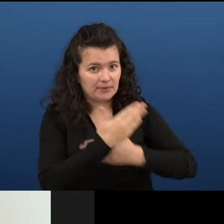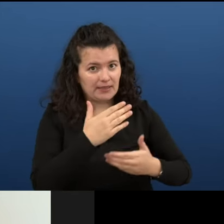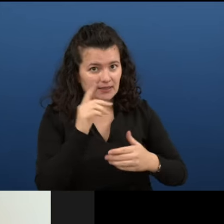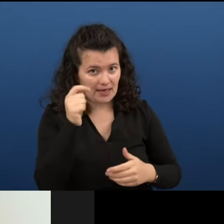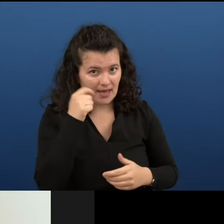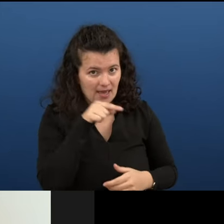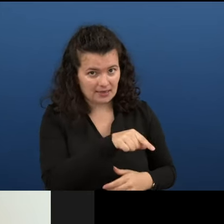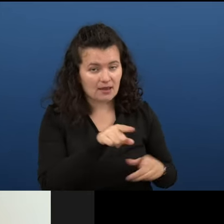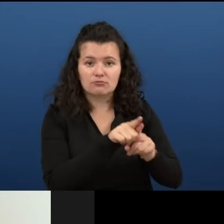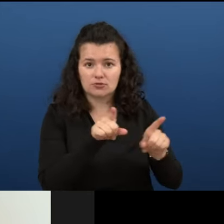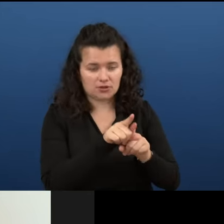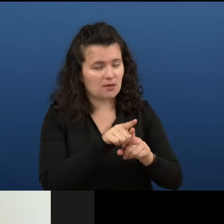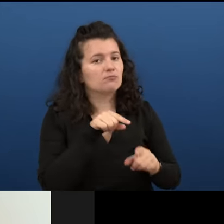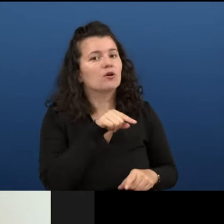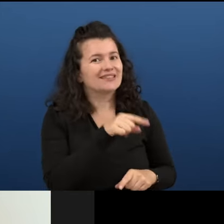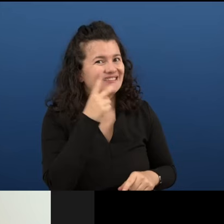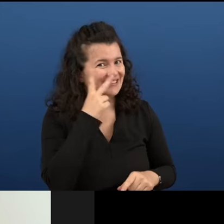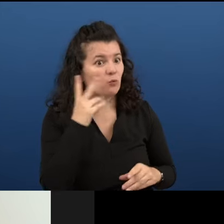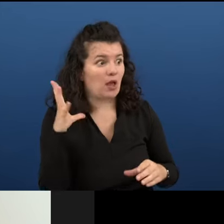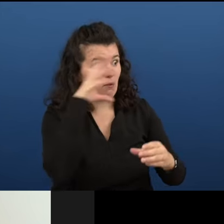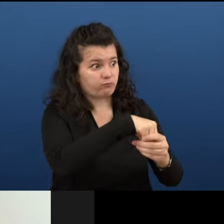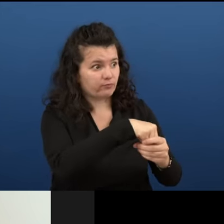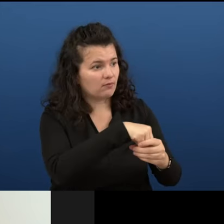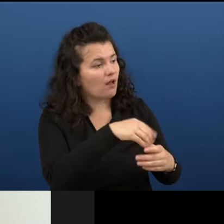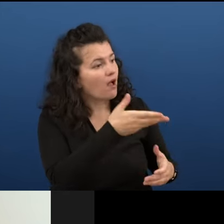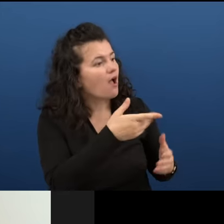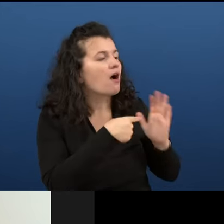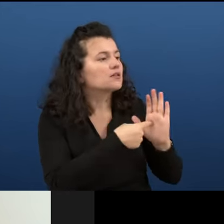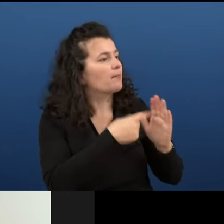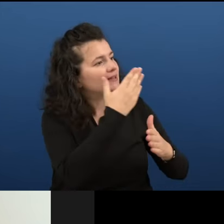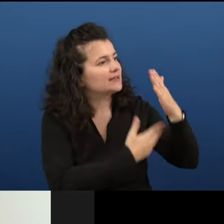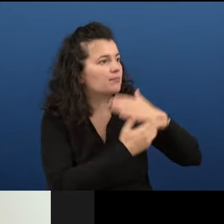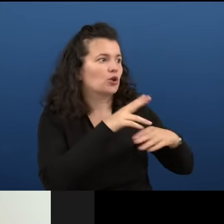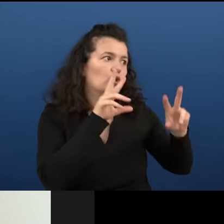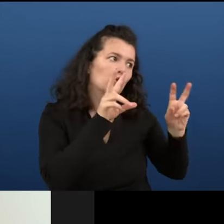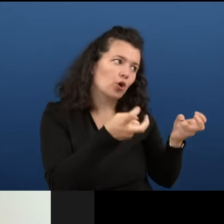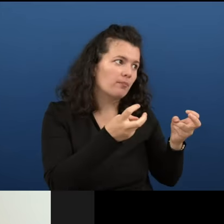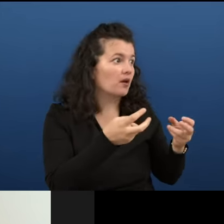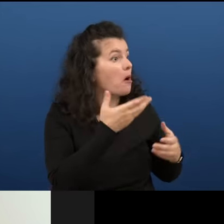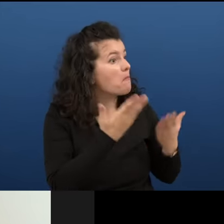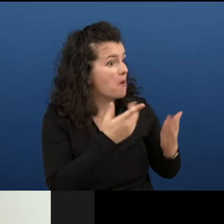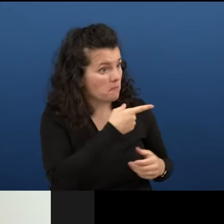them to provide us with stuff with disabilities who have graduated, and we have created a